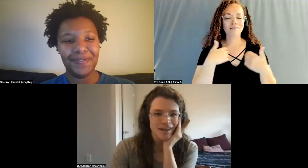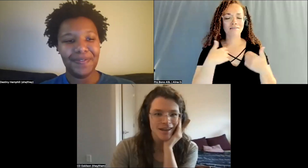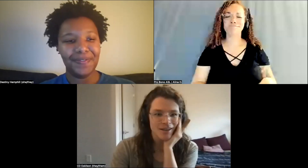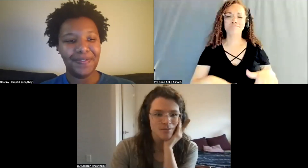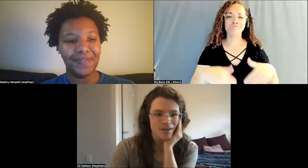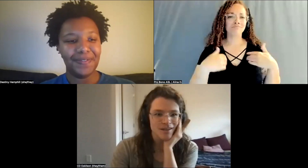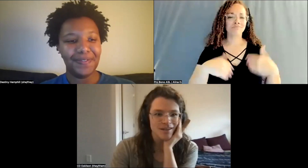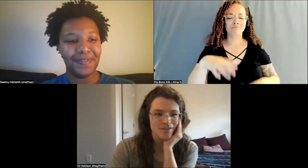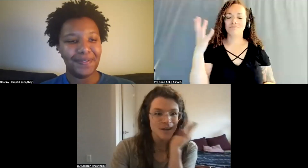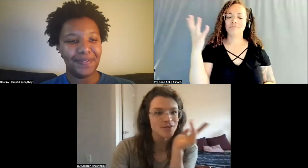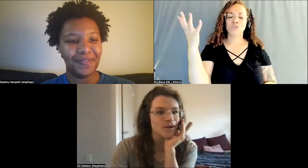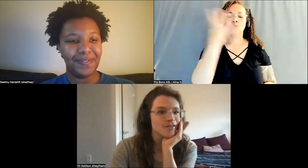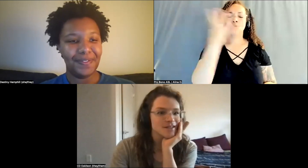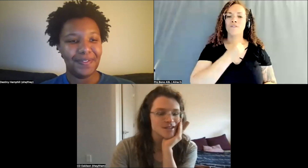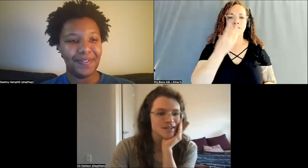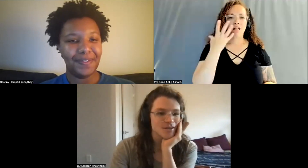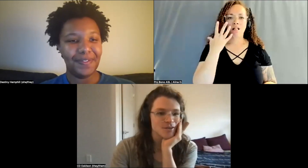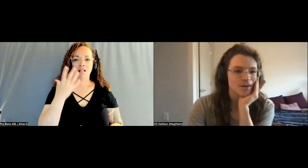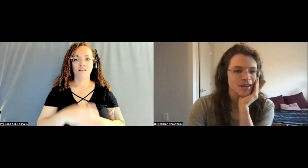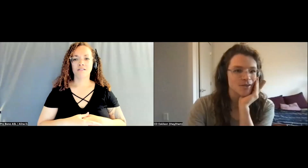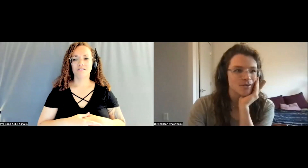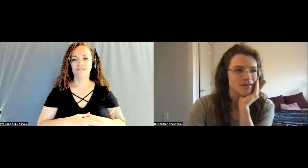can't help but find throughout all of these is just the way that you